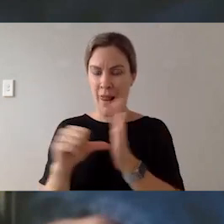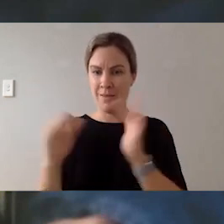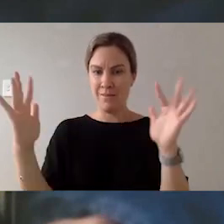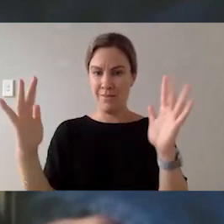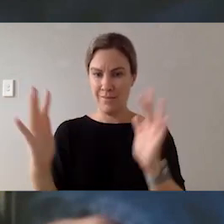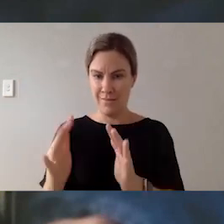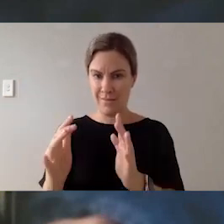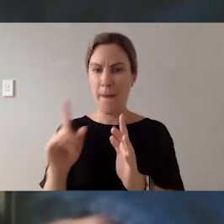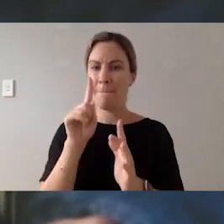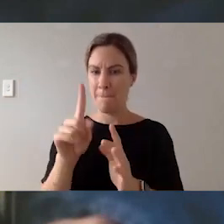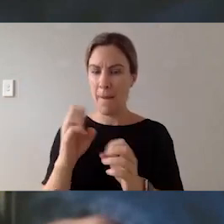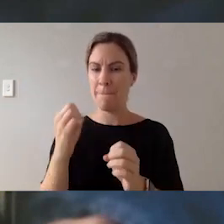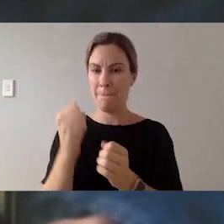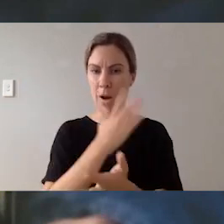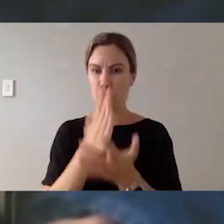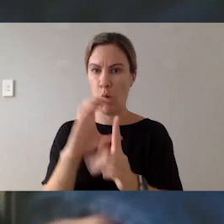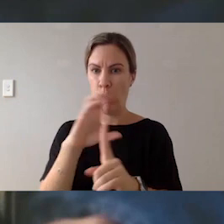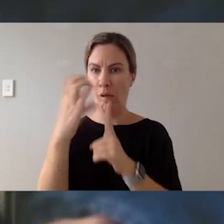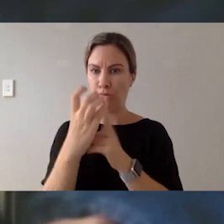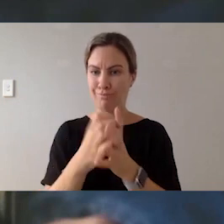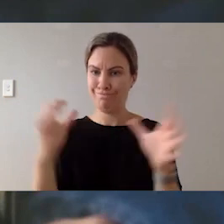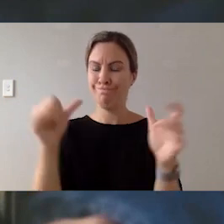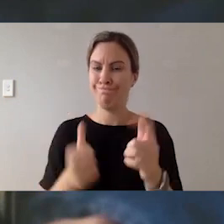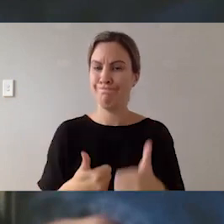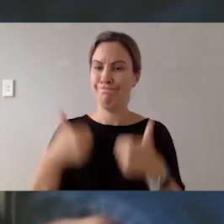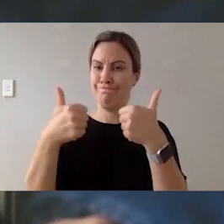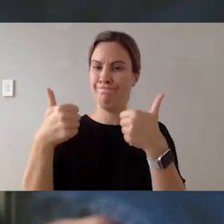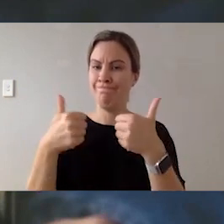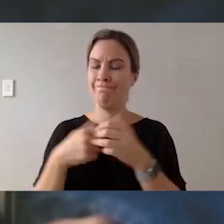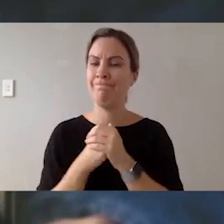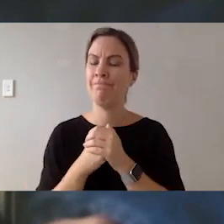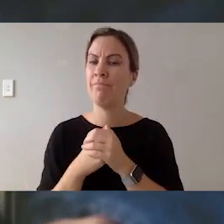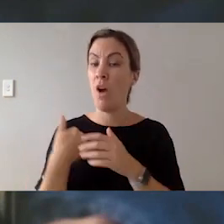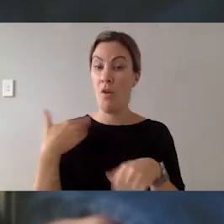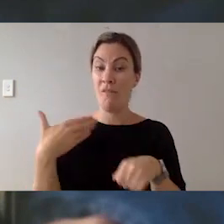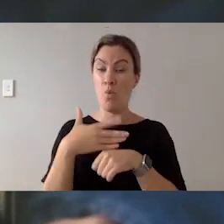time? I work with a lot of organisations in good and bad times